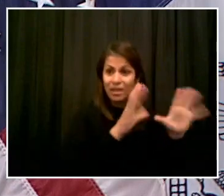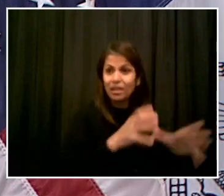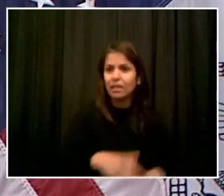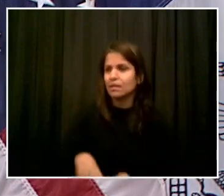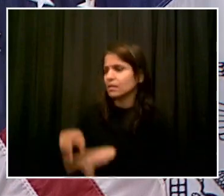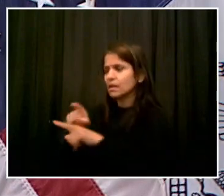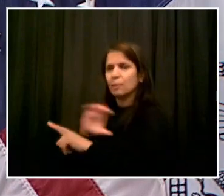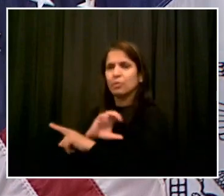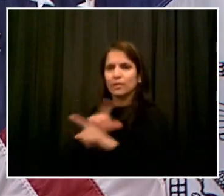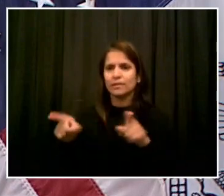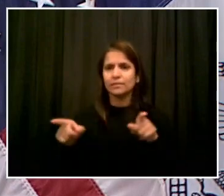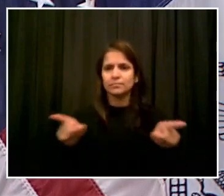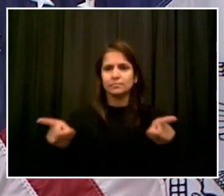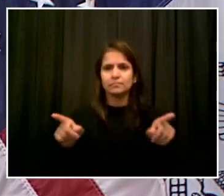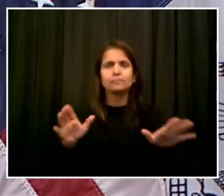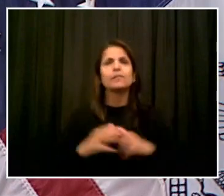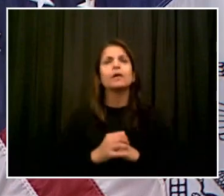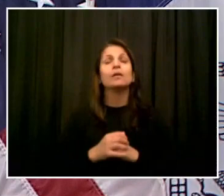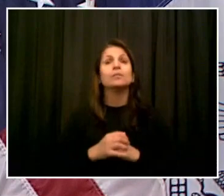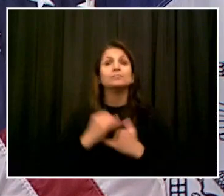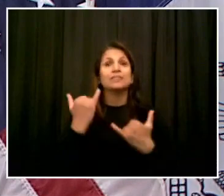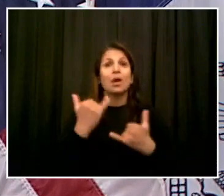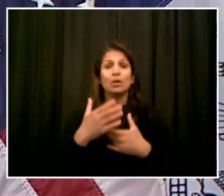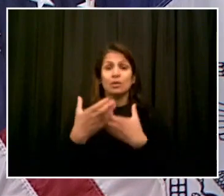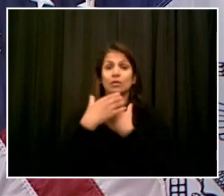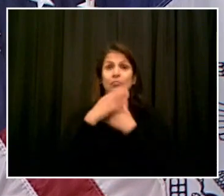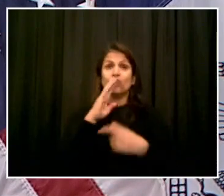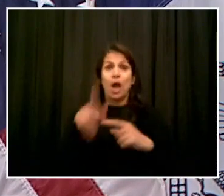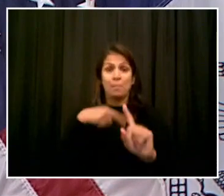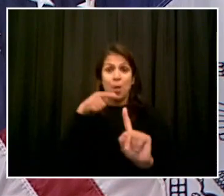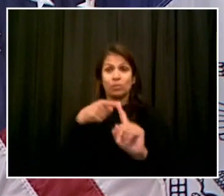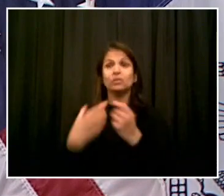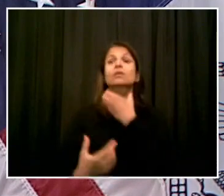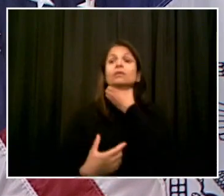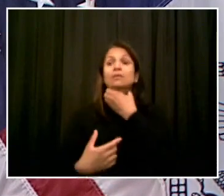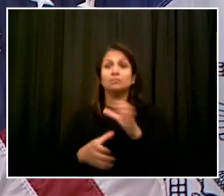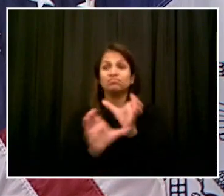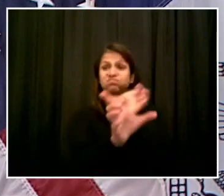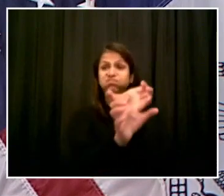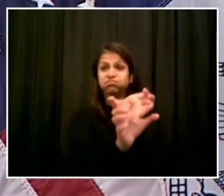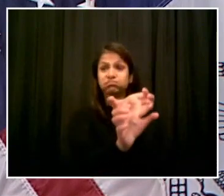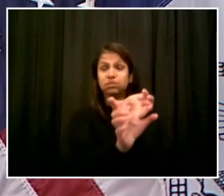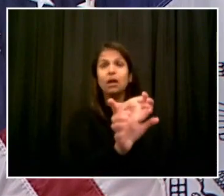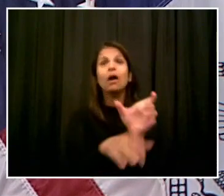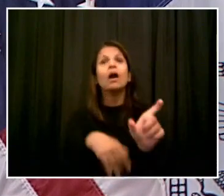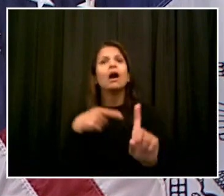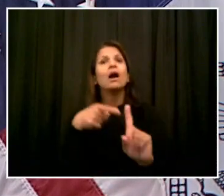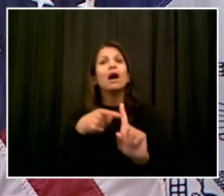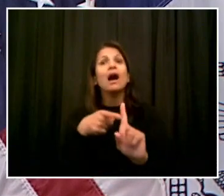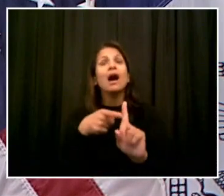FROM THE BEGINNING. AND THIS CITY FOR DECADES HAS HAD A PROHIBITION ON